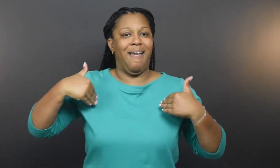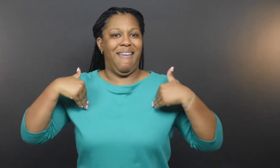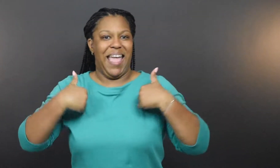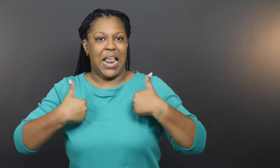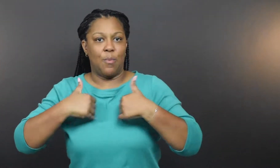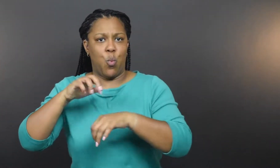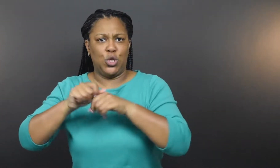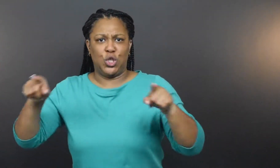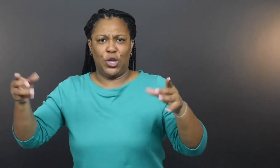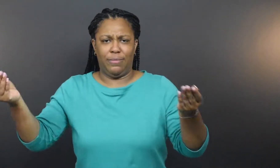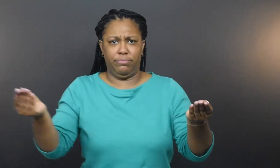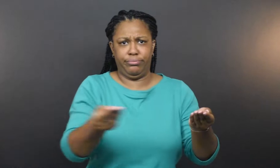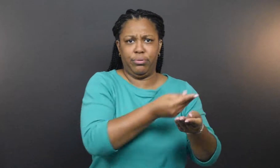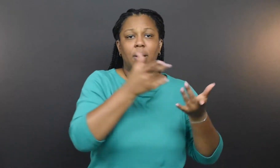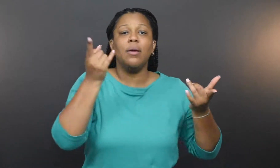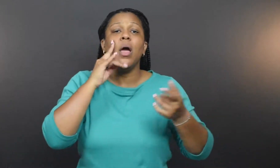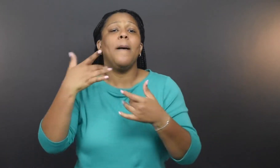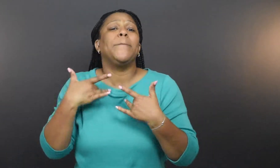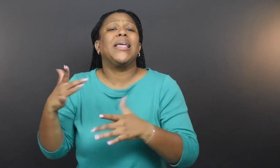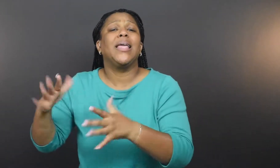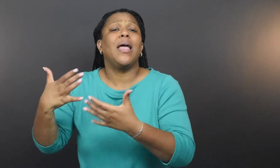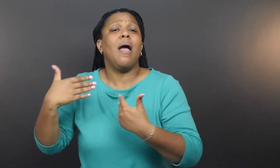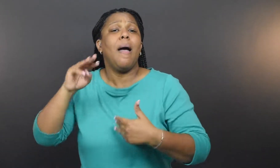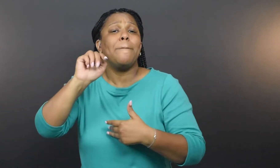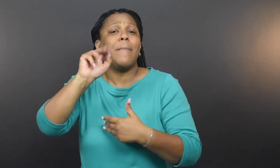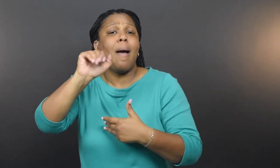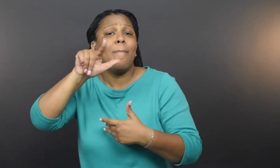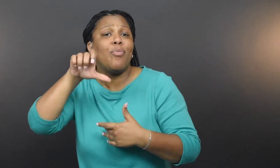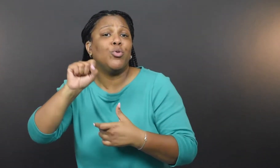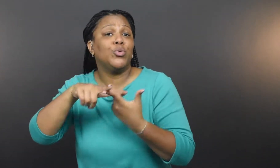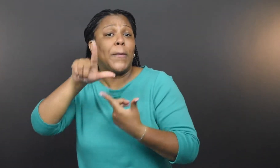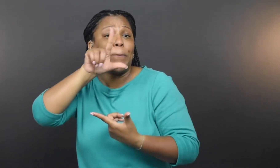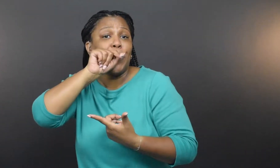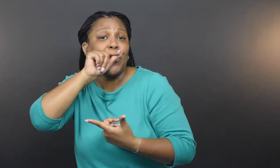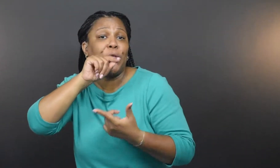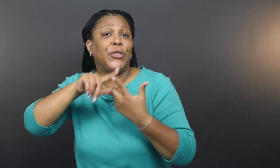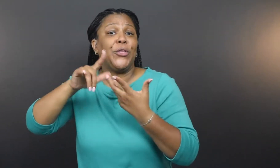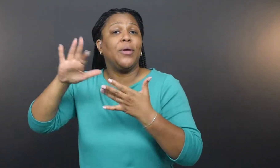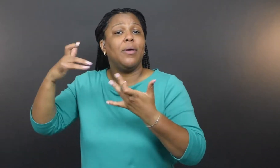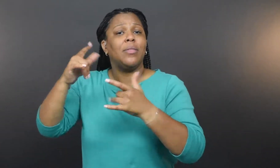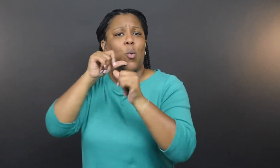(usually mammal or bird hosts that maintain the disease agents in nature),